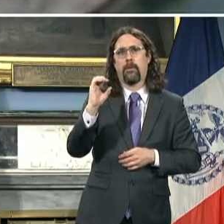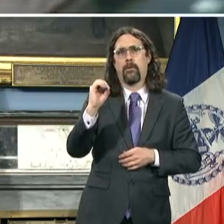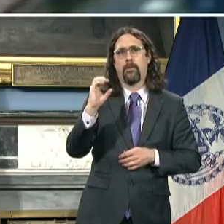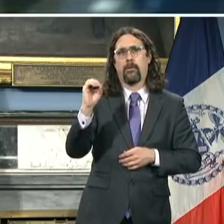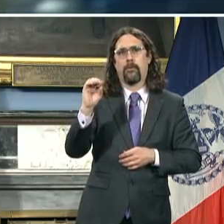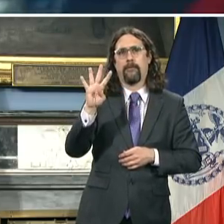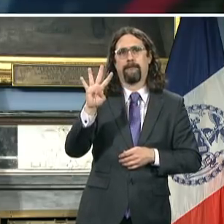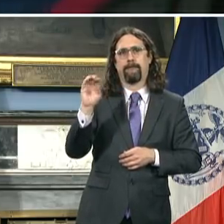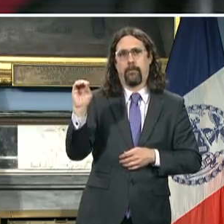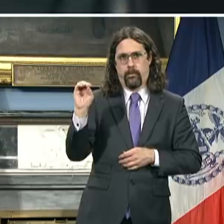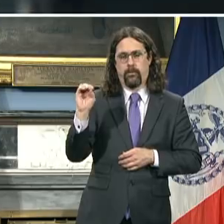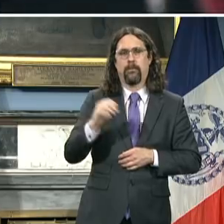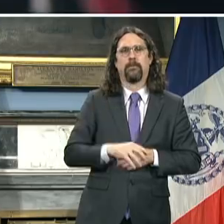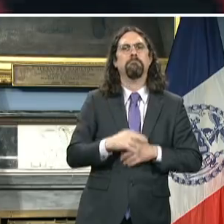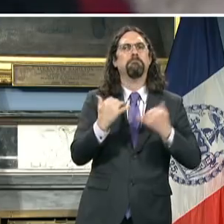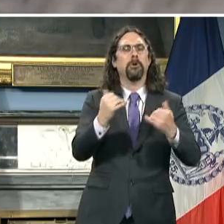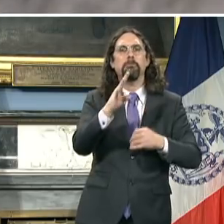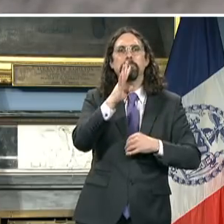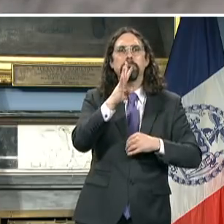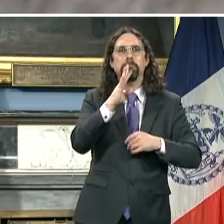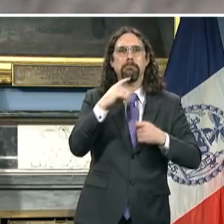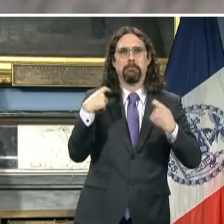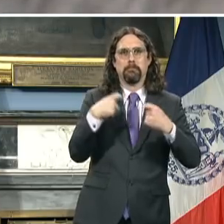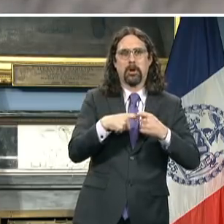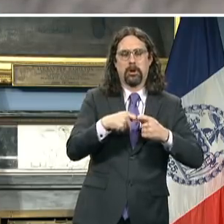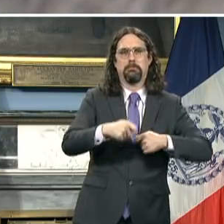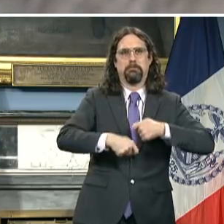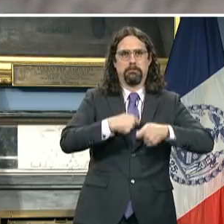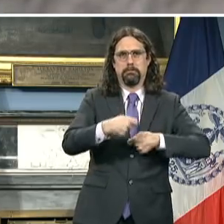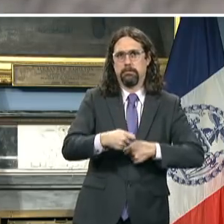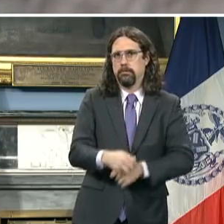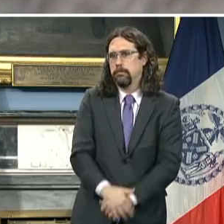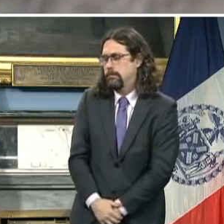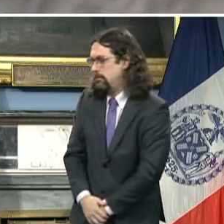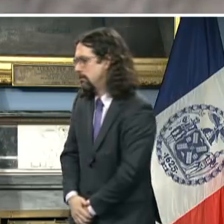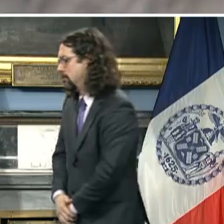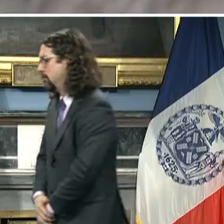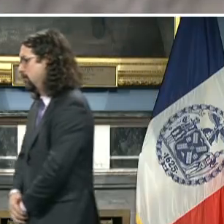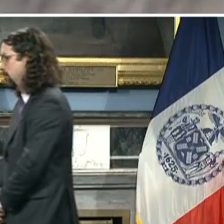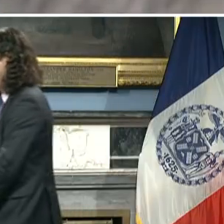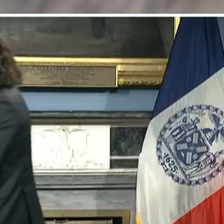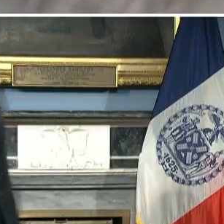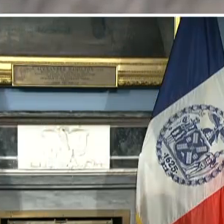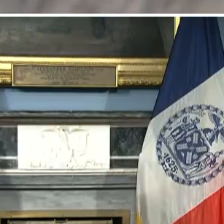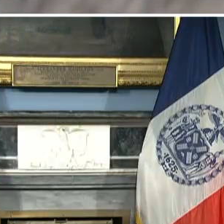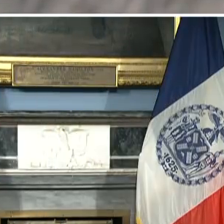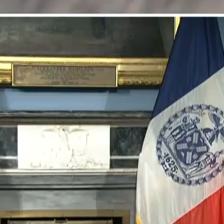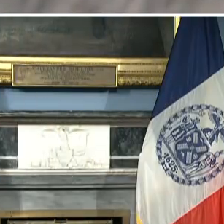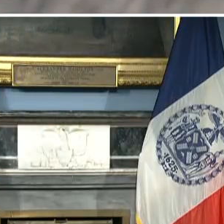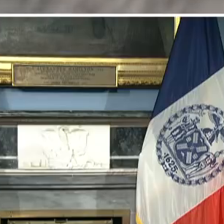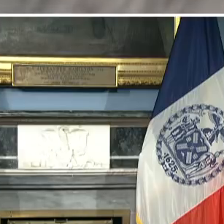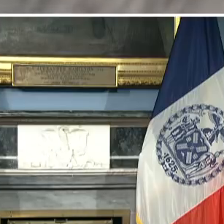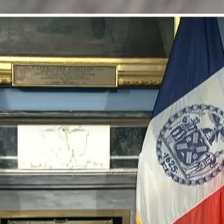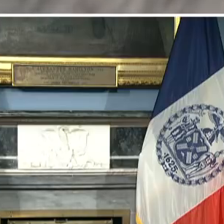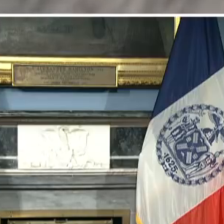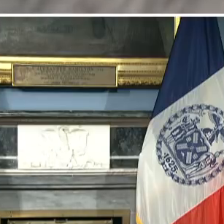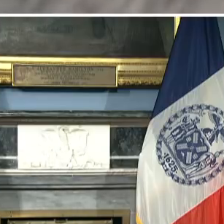NYC.GOV/HELPNOW OR CALL 833-NYC-0400. EA FOW WR DSIN SPANISH. [ SPEAKING FOREIGN LANGUAGE